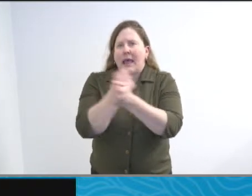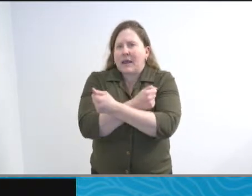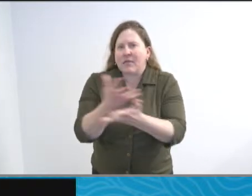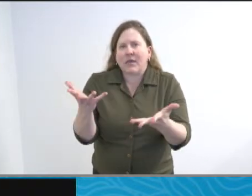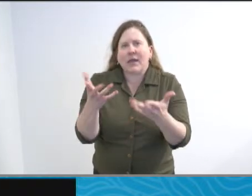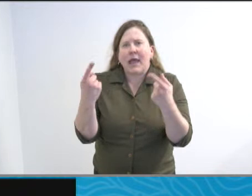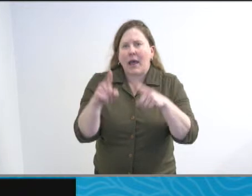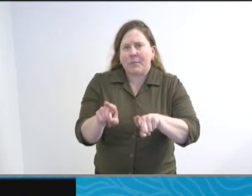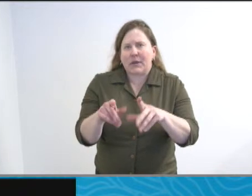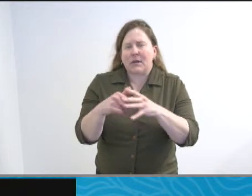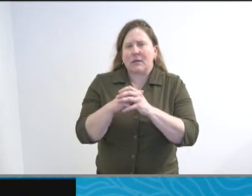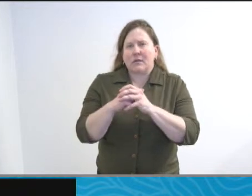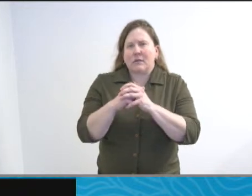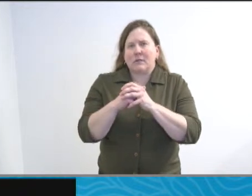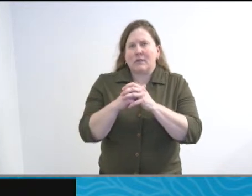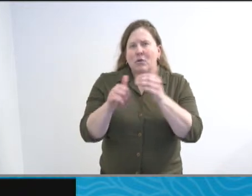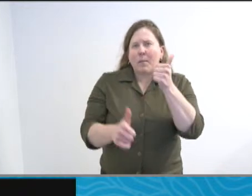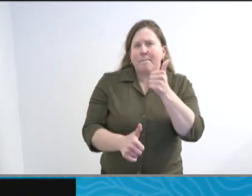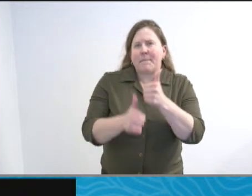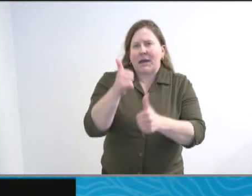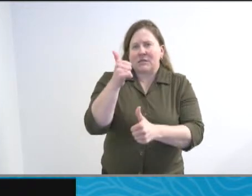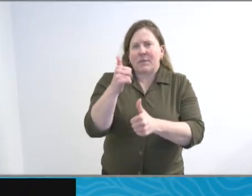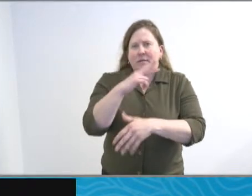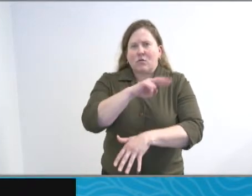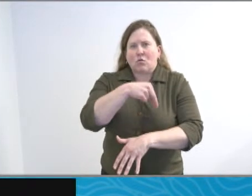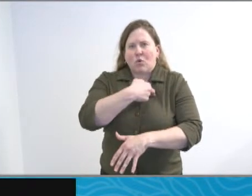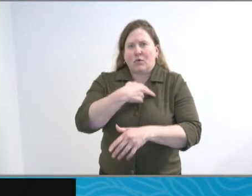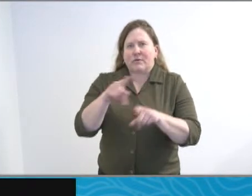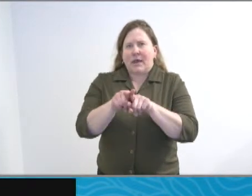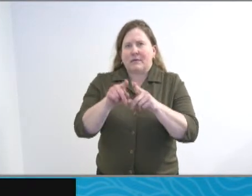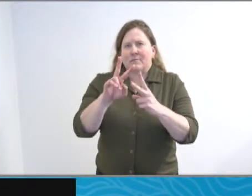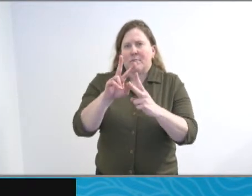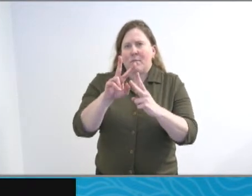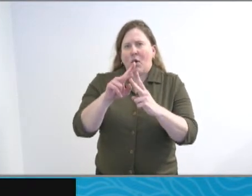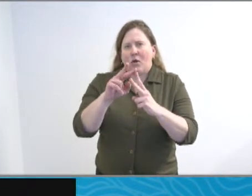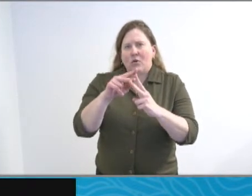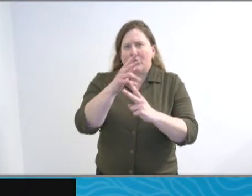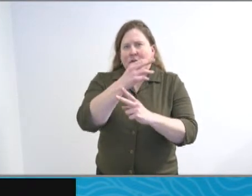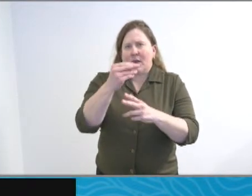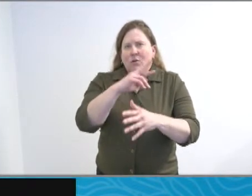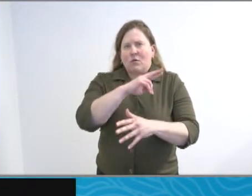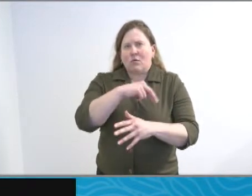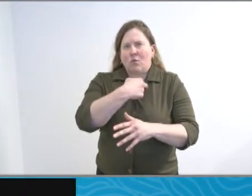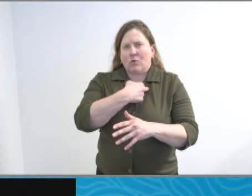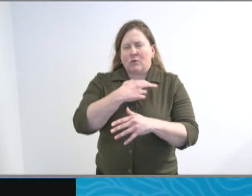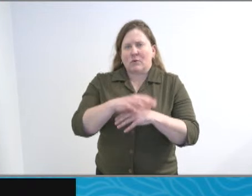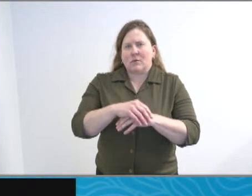That way we're able to maximize their roles as partners in education. And then as a DCAC committee,